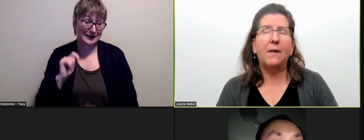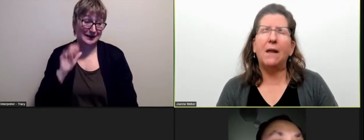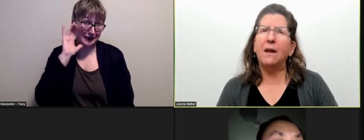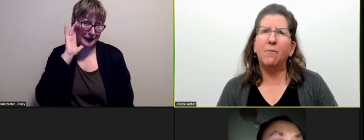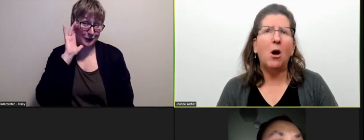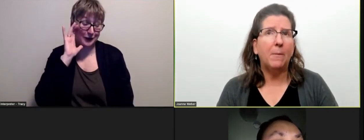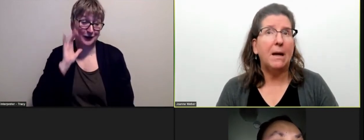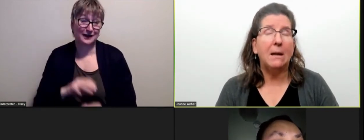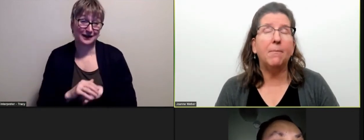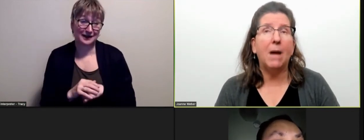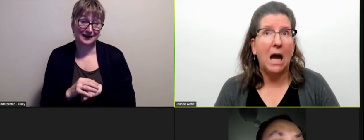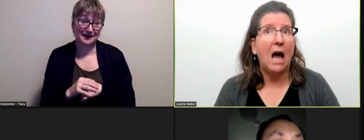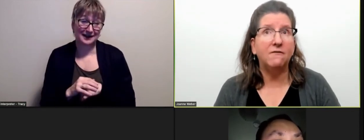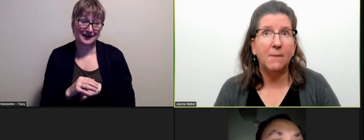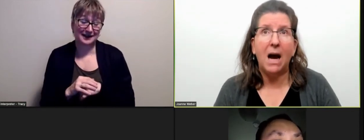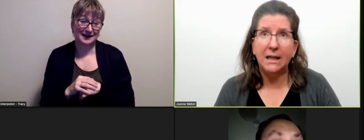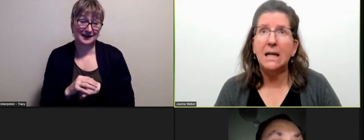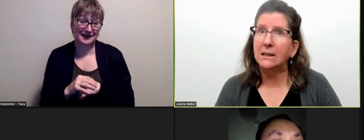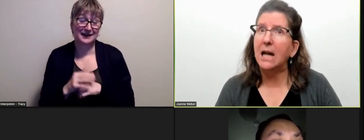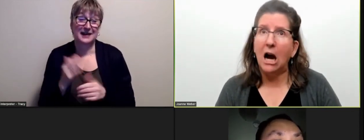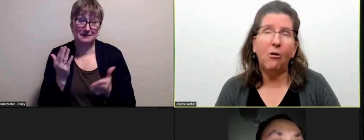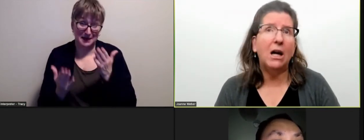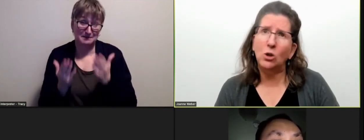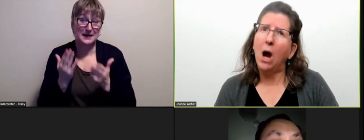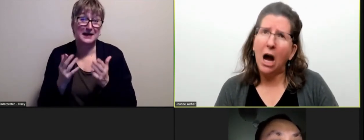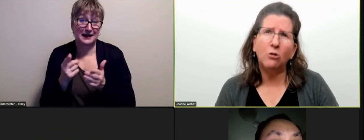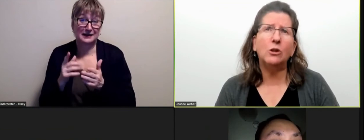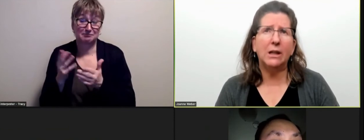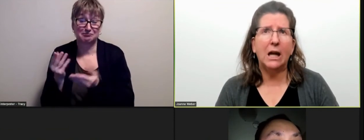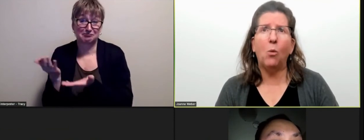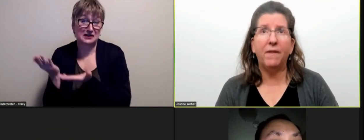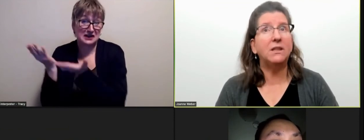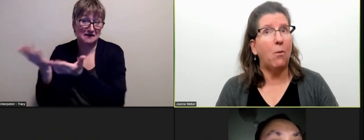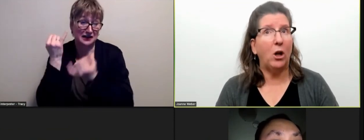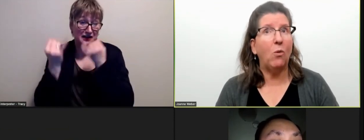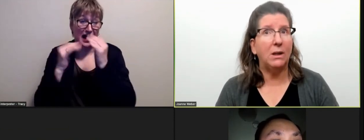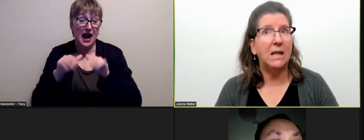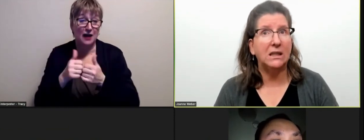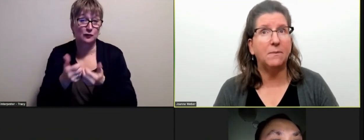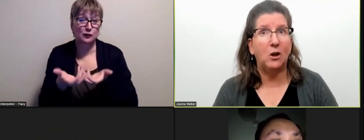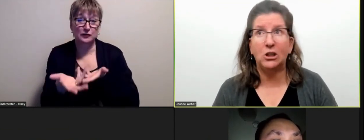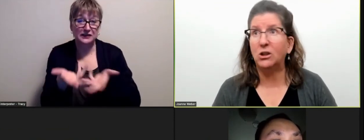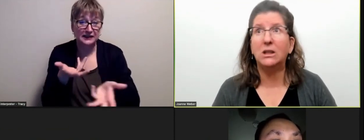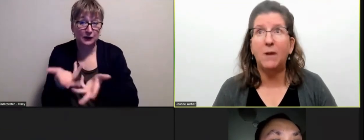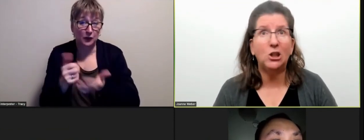and I think that they probably may have some ideas now as to how to deal with someone who has Asperger's,